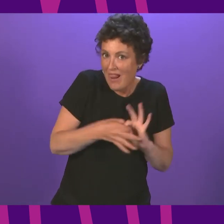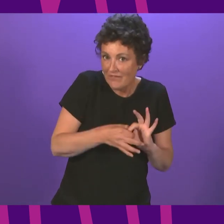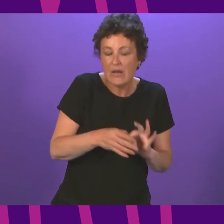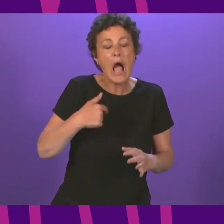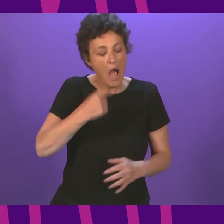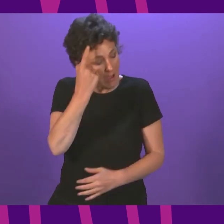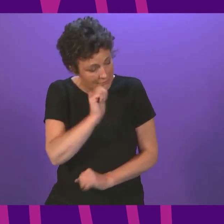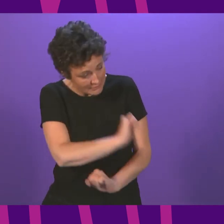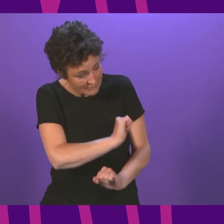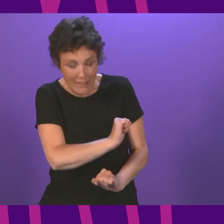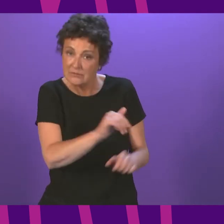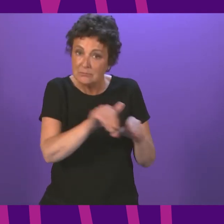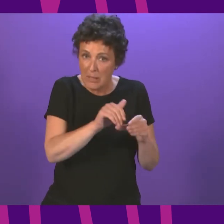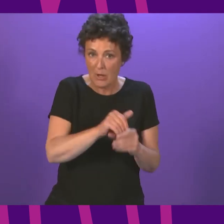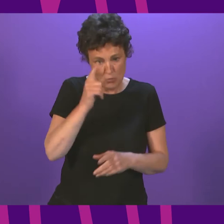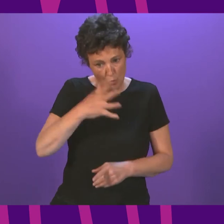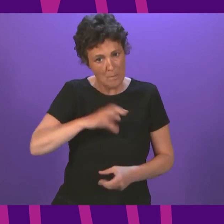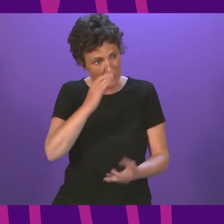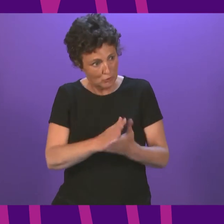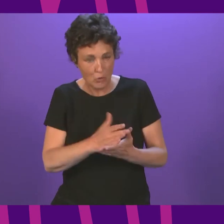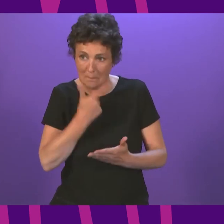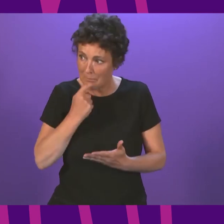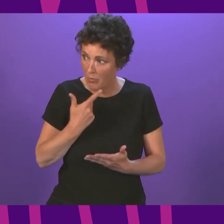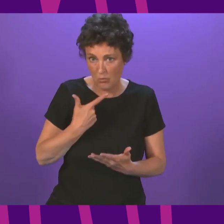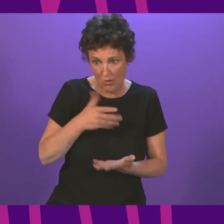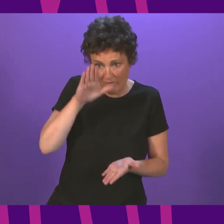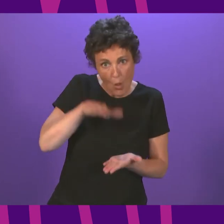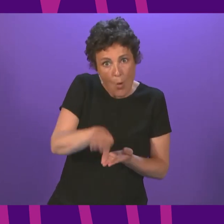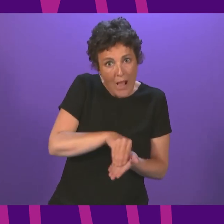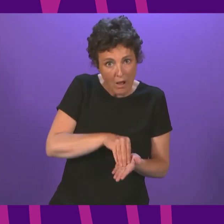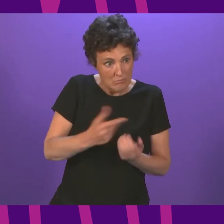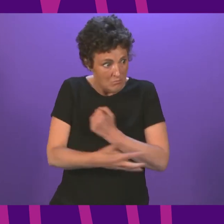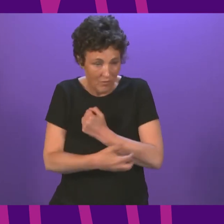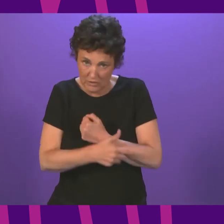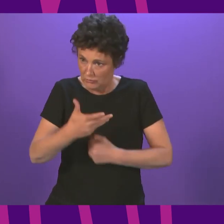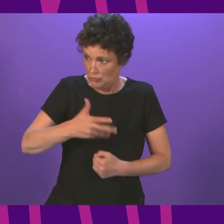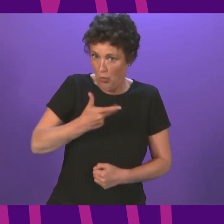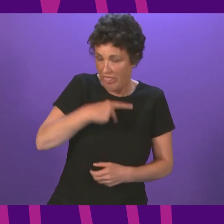ambitions on addressing poverty for low-income families, and she will know that our six priority